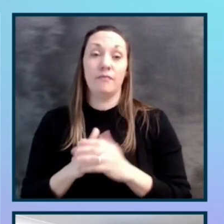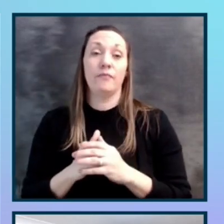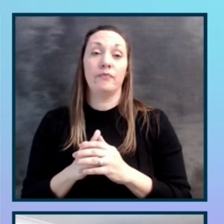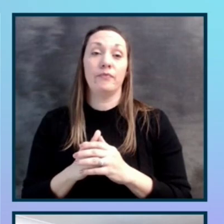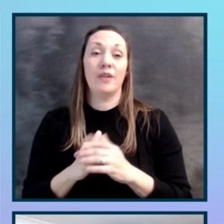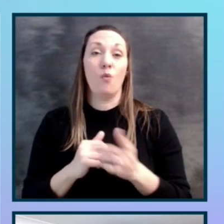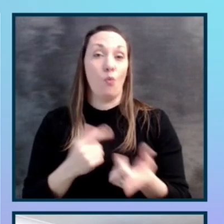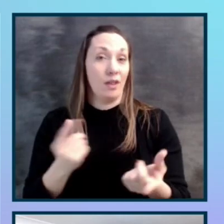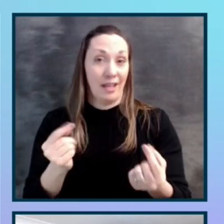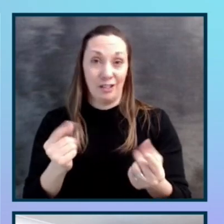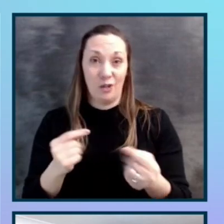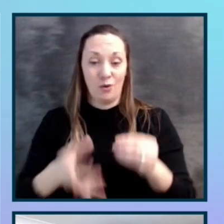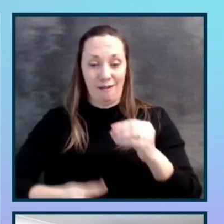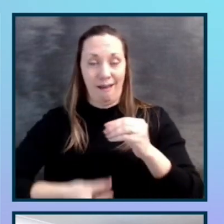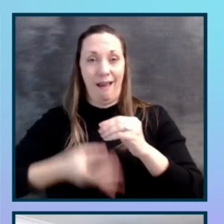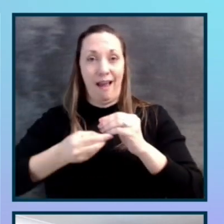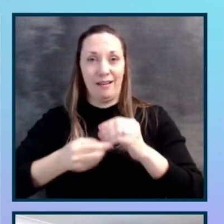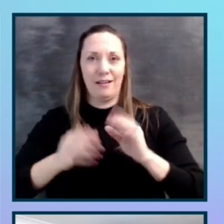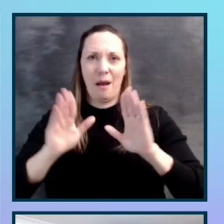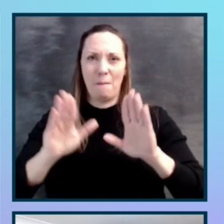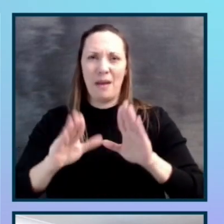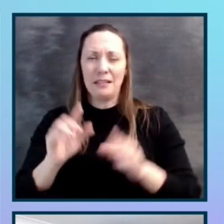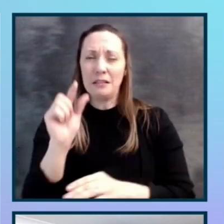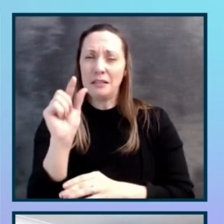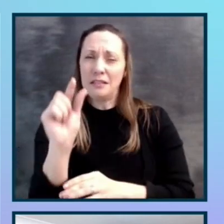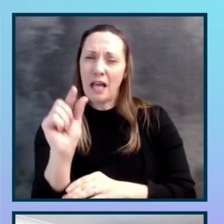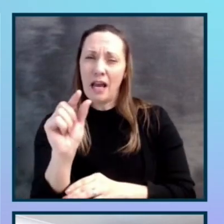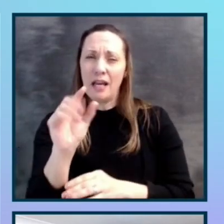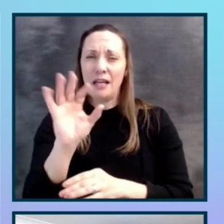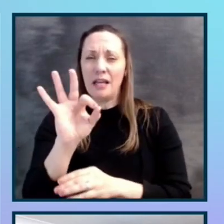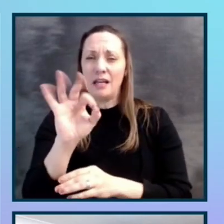an amazing tiny feature called narrate change only